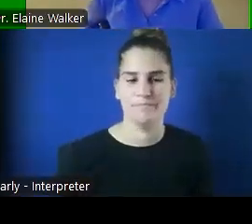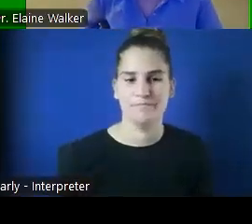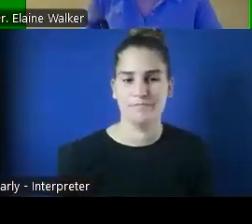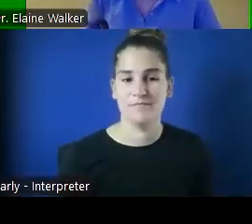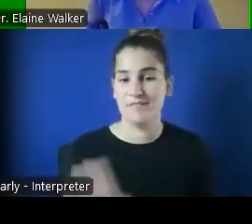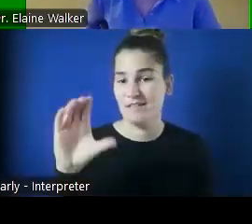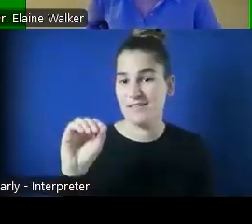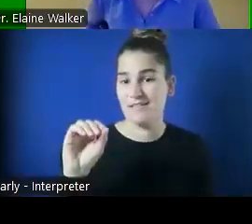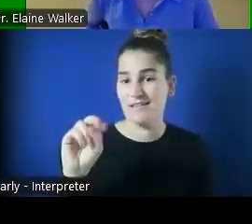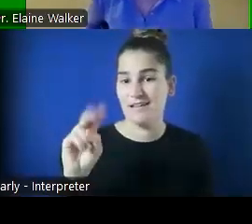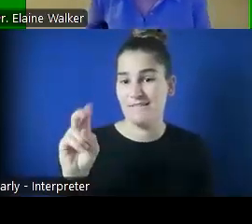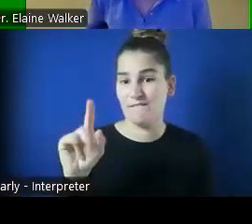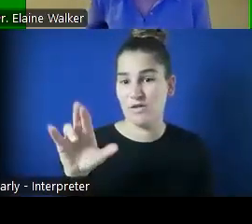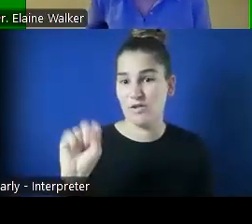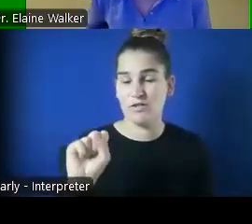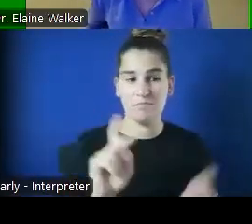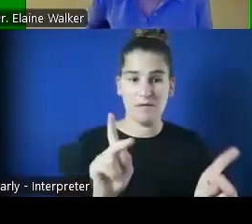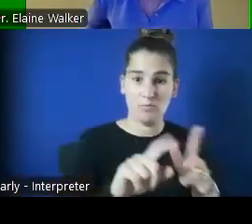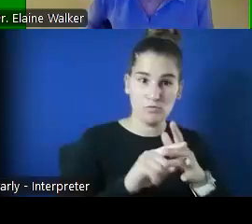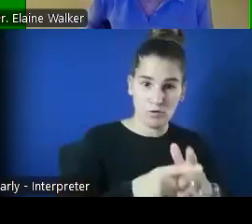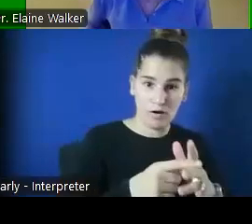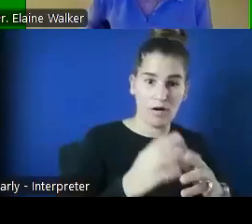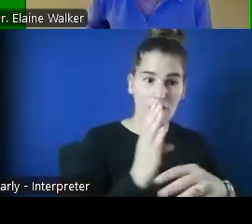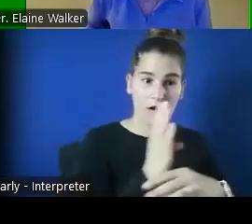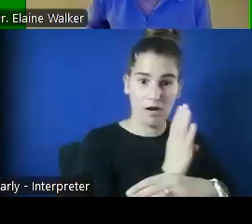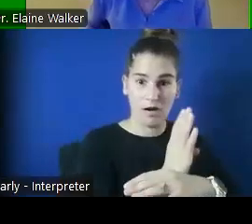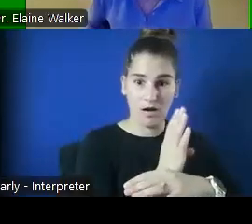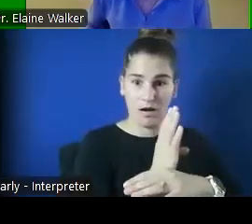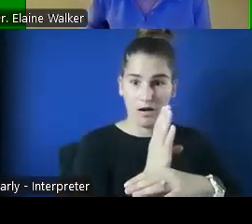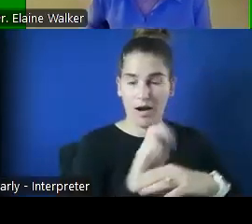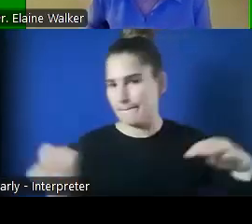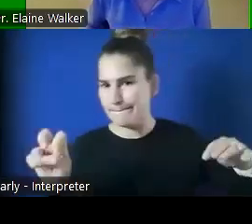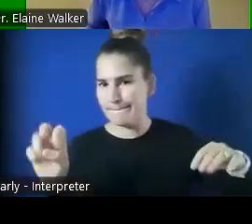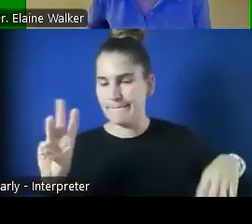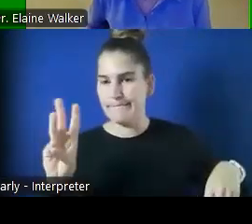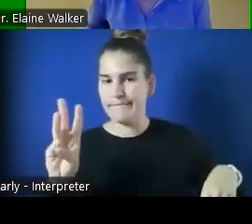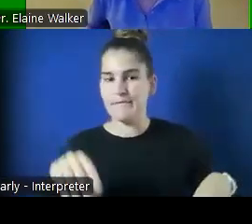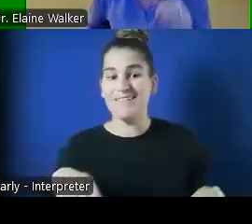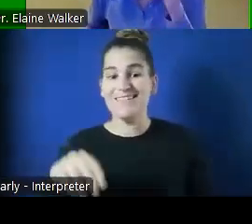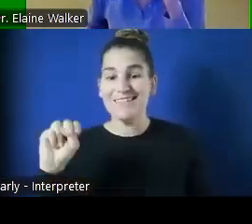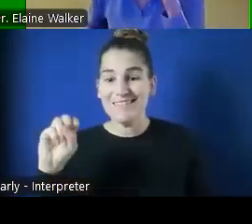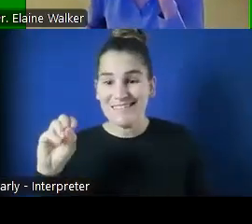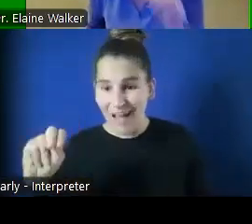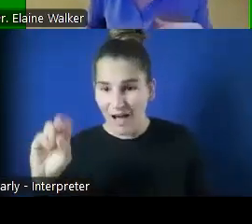are those who go on to develop psychosis non-converters do not develop psychosis